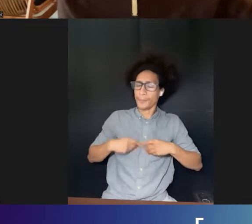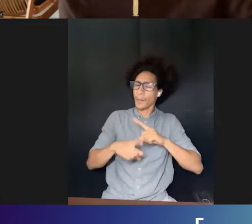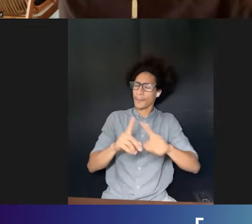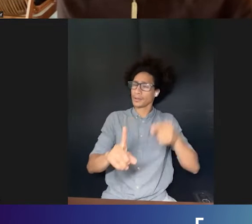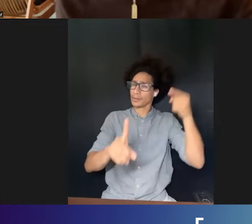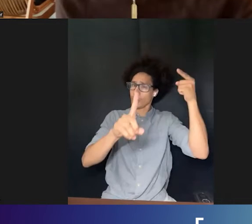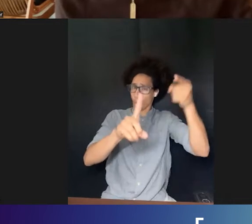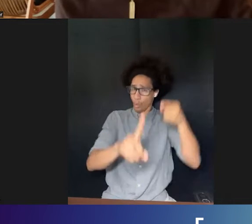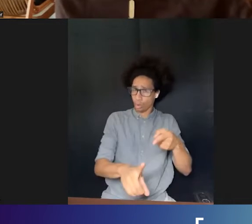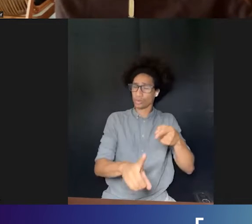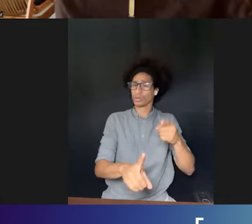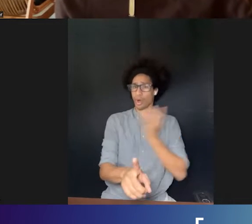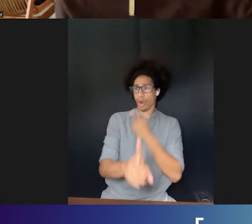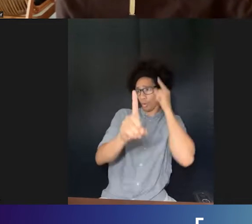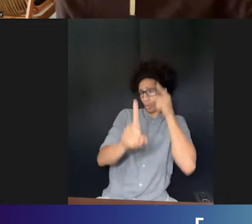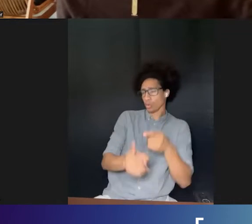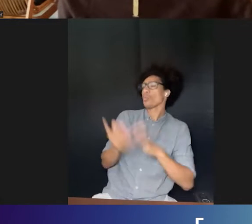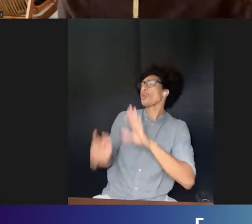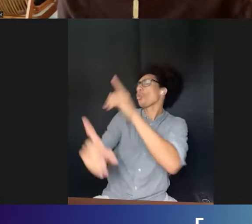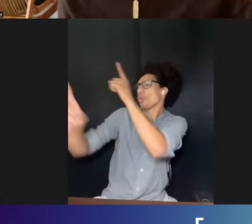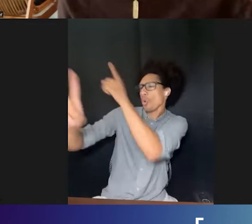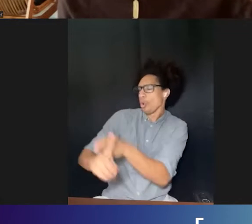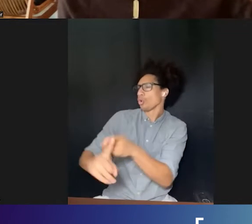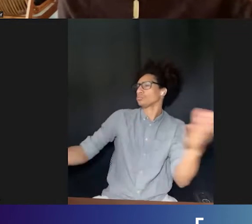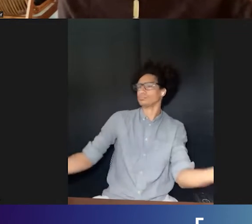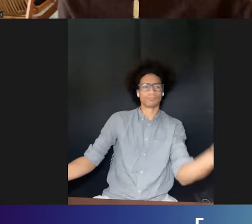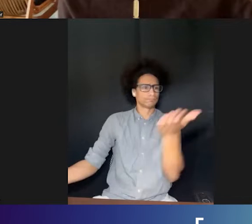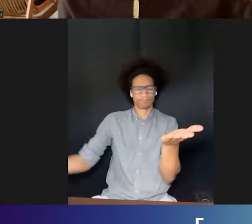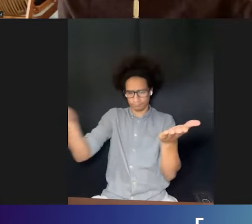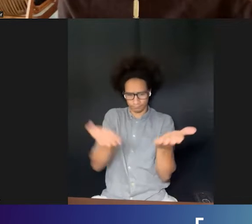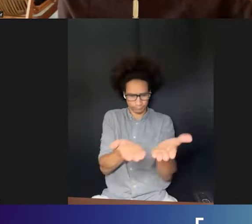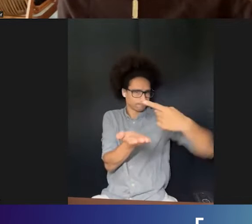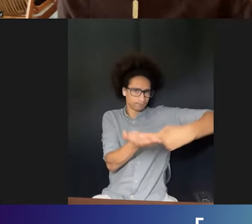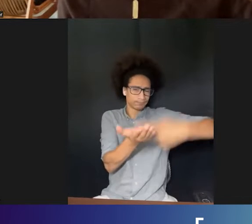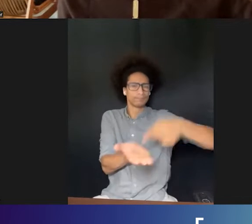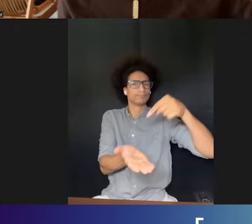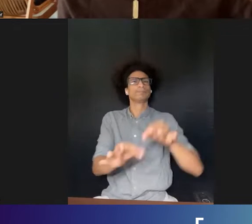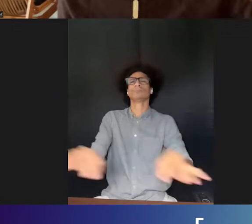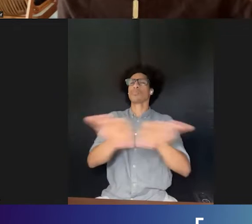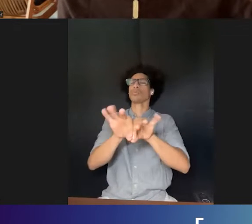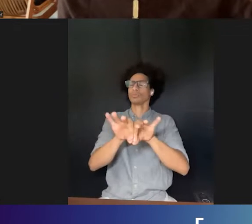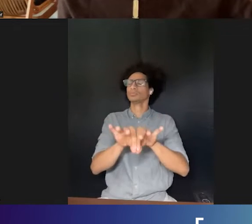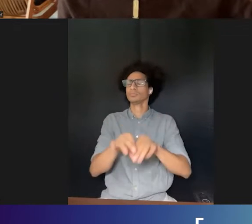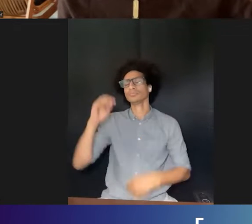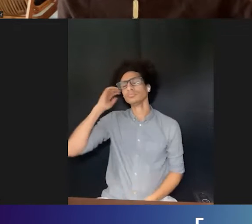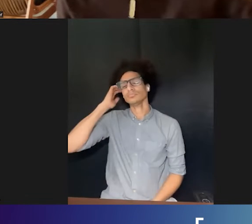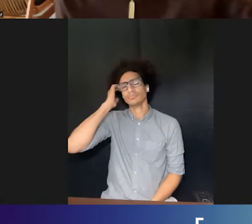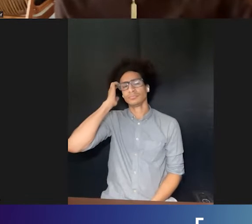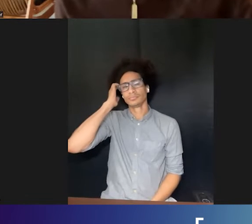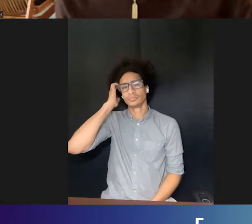and with those potential partners early on becomes even more important because if someone you know and this was a, you know,